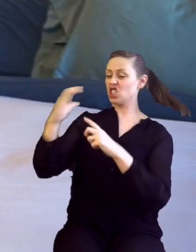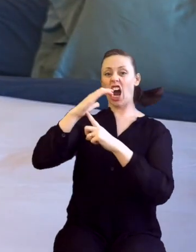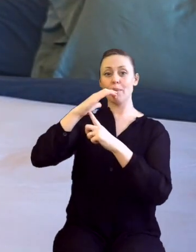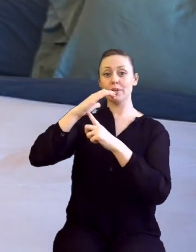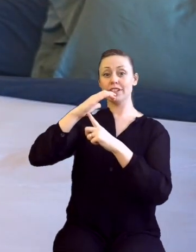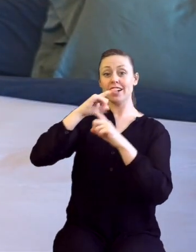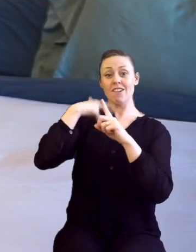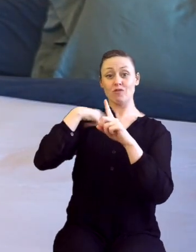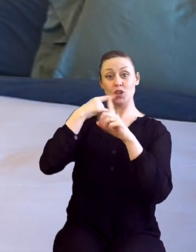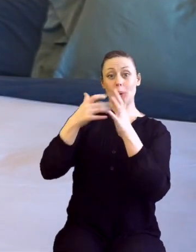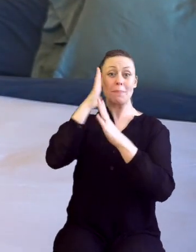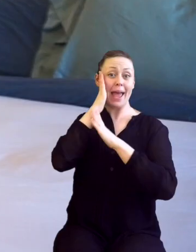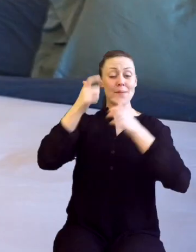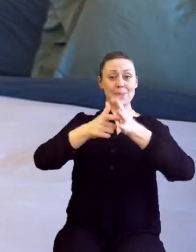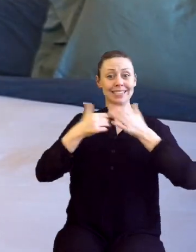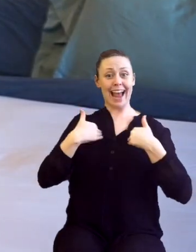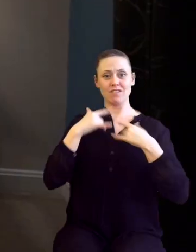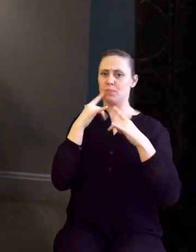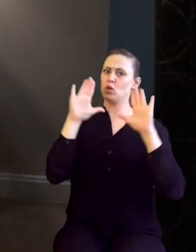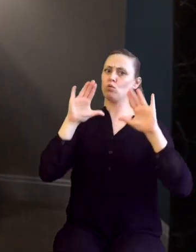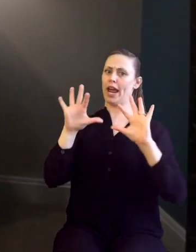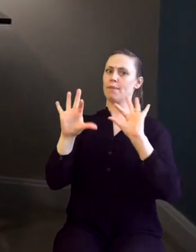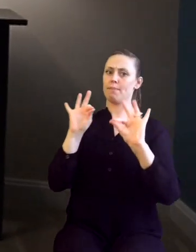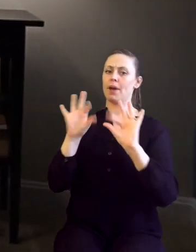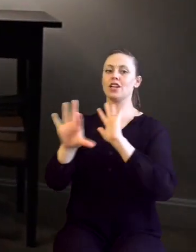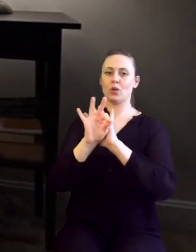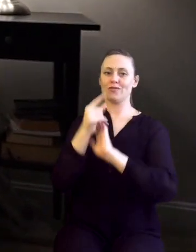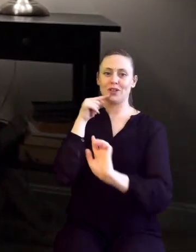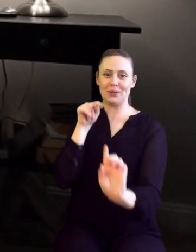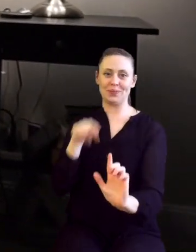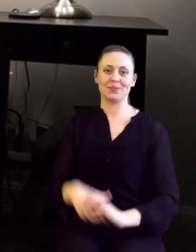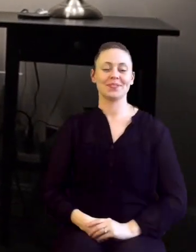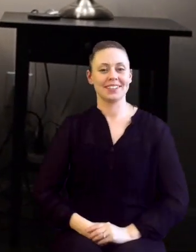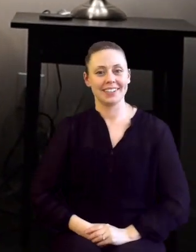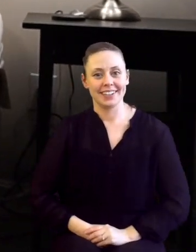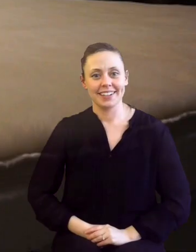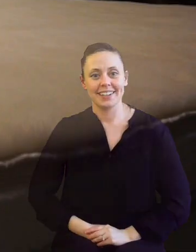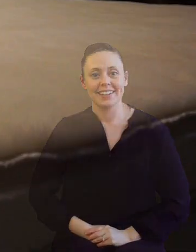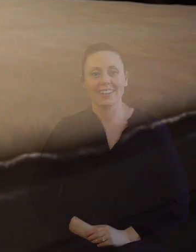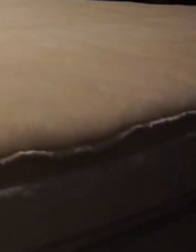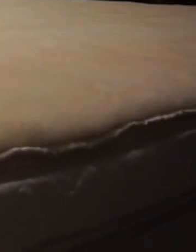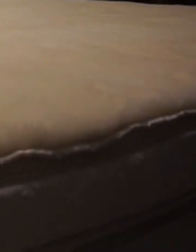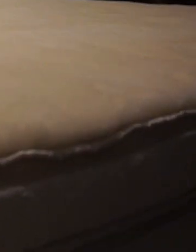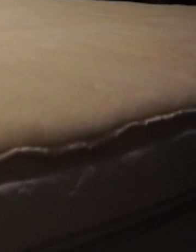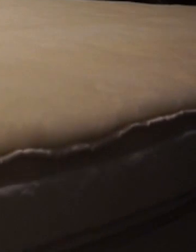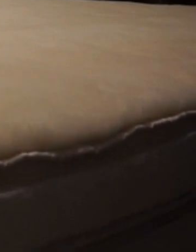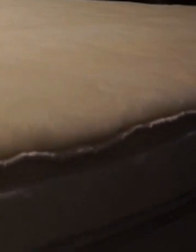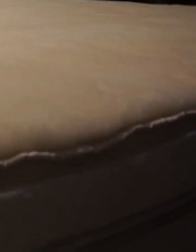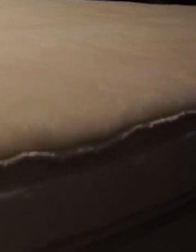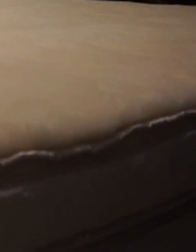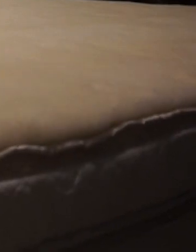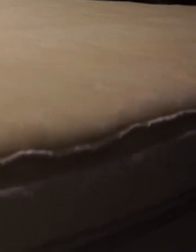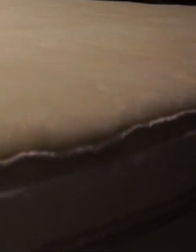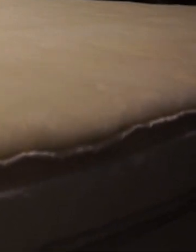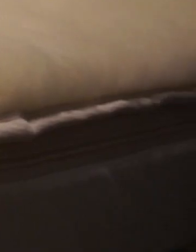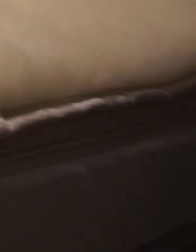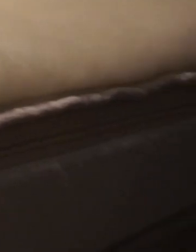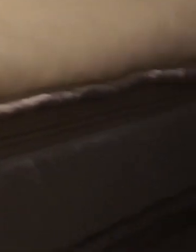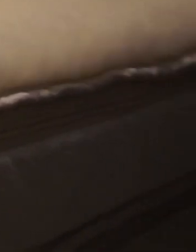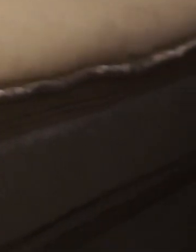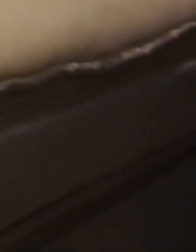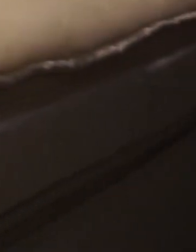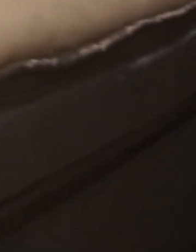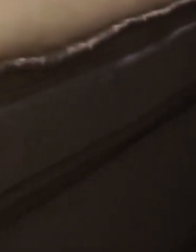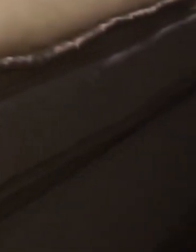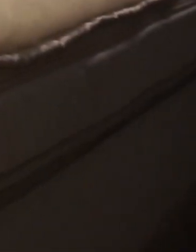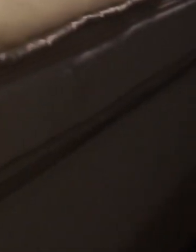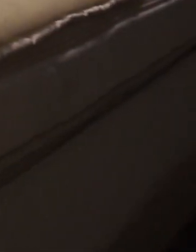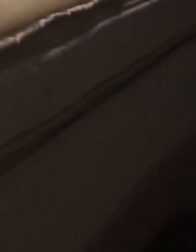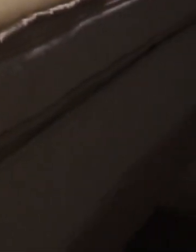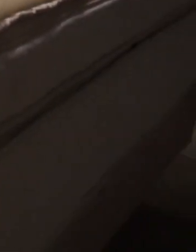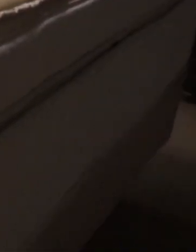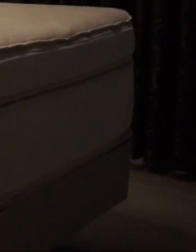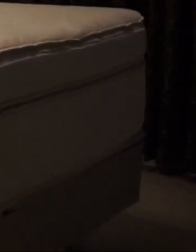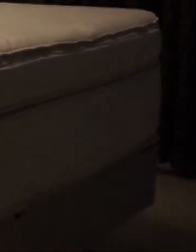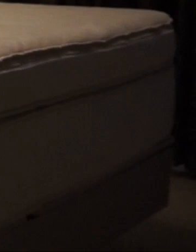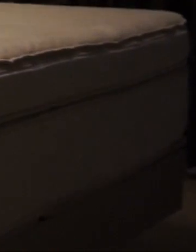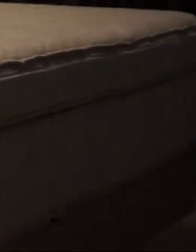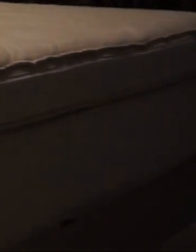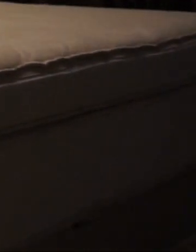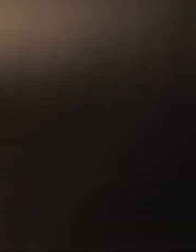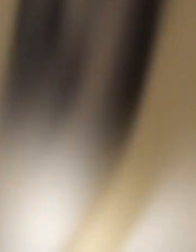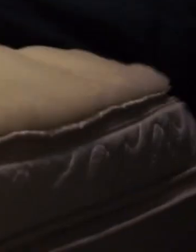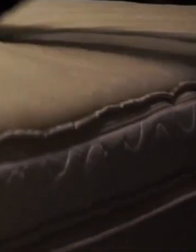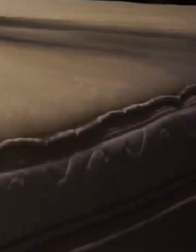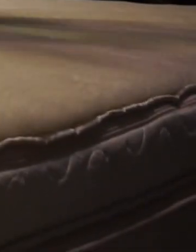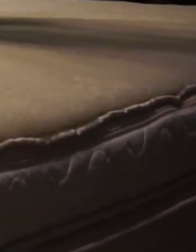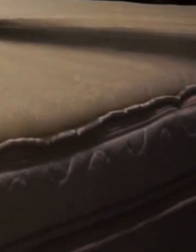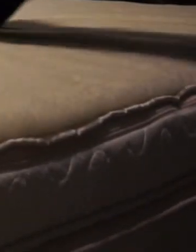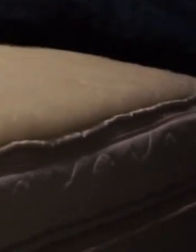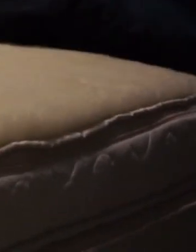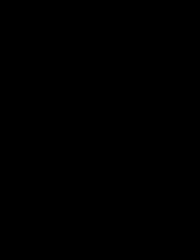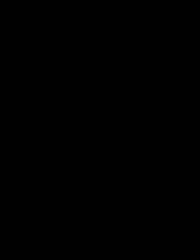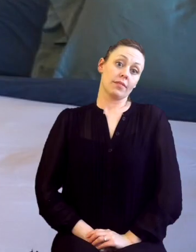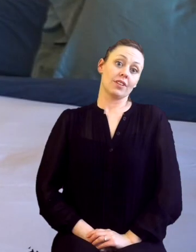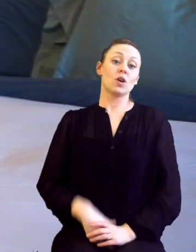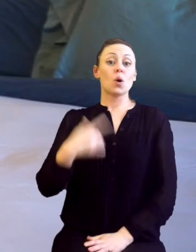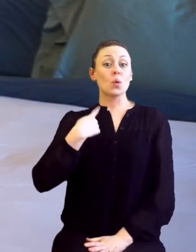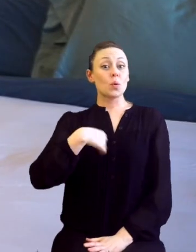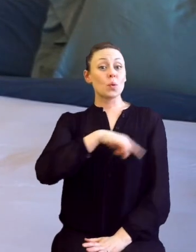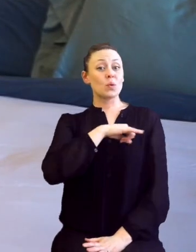bed must-haves this might be a great choice. We found that the Natural Form